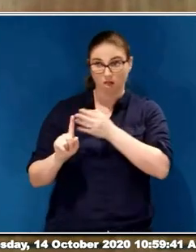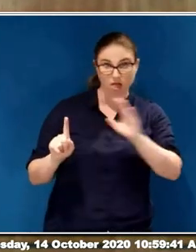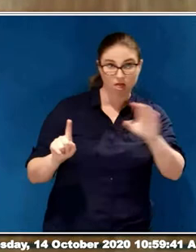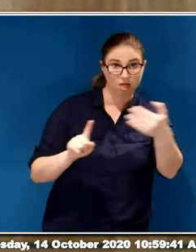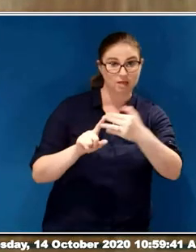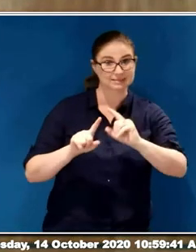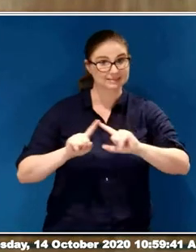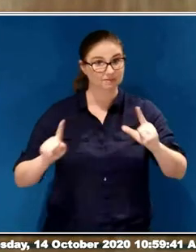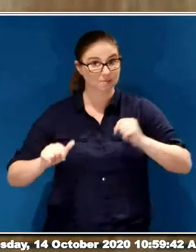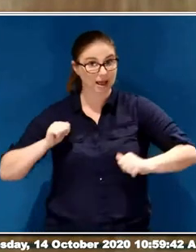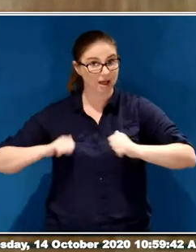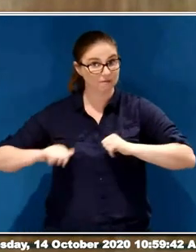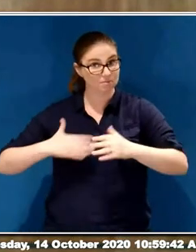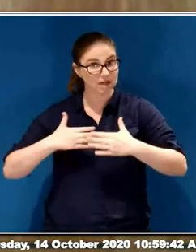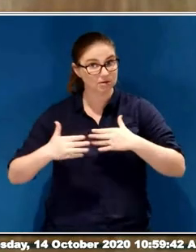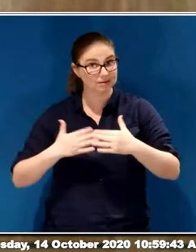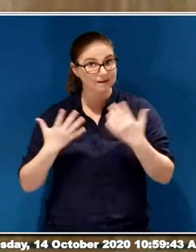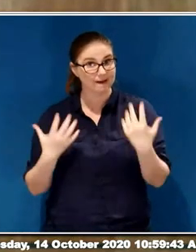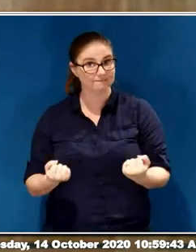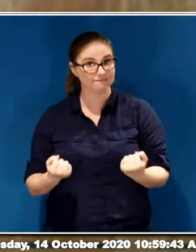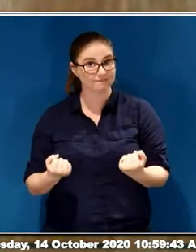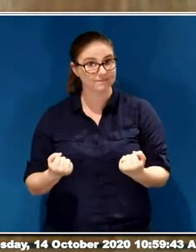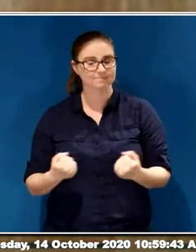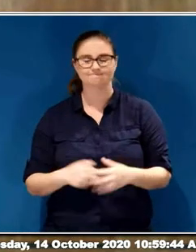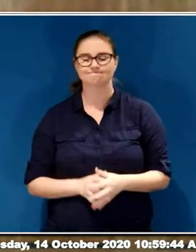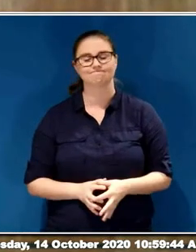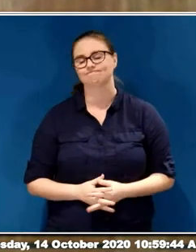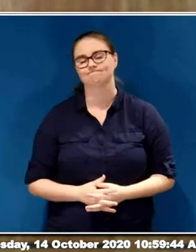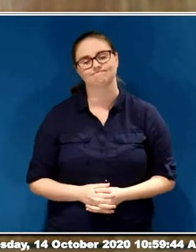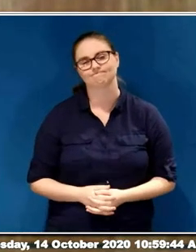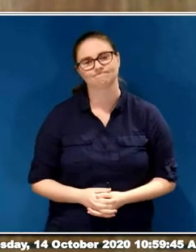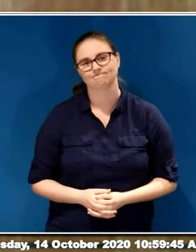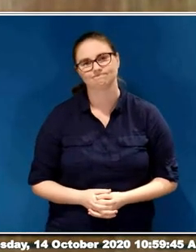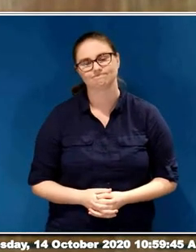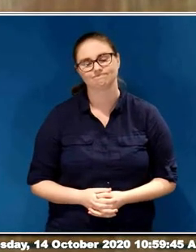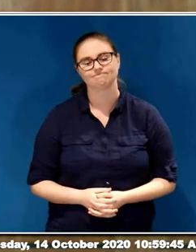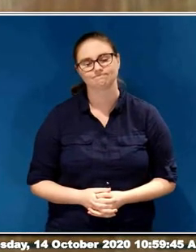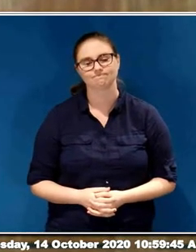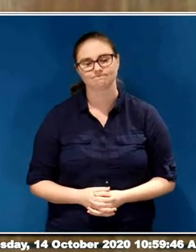From your statement, you talk about the impact of